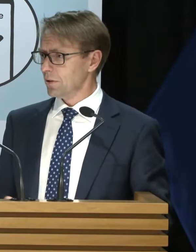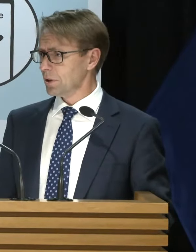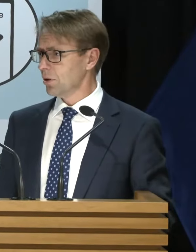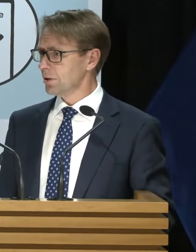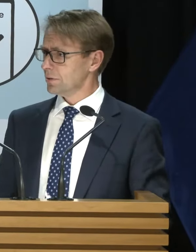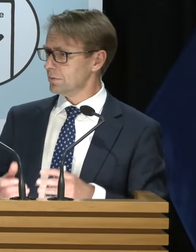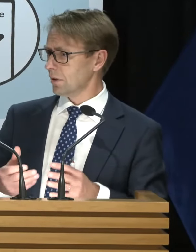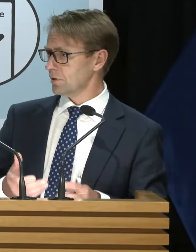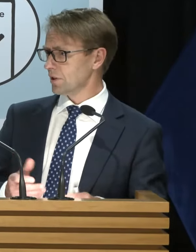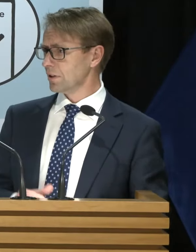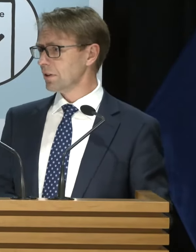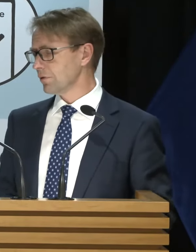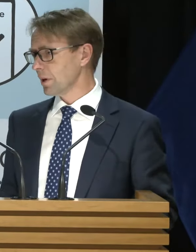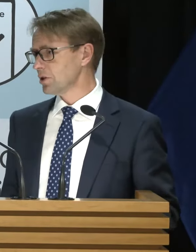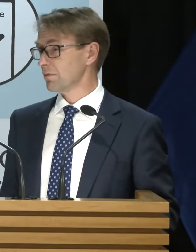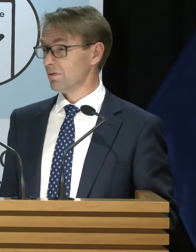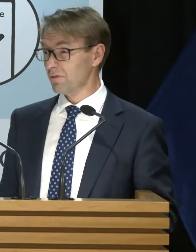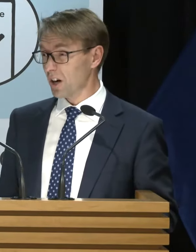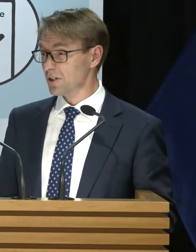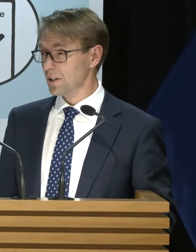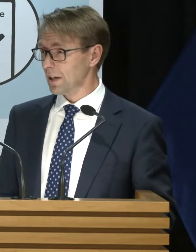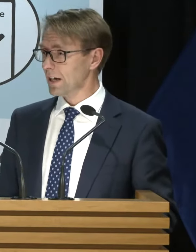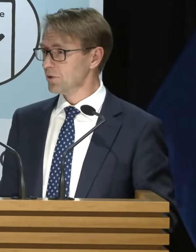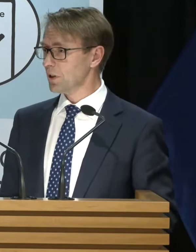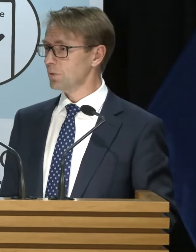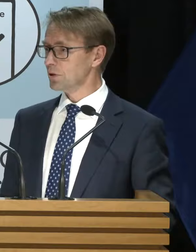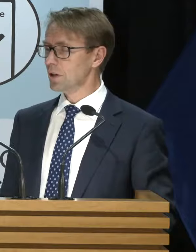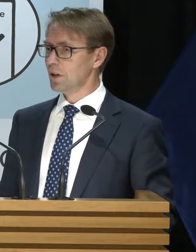Thank you prime minister and hero. Whether watching this carefully